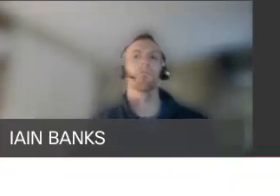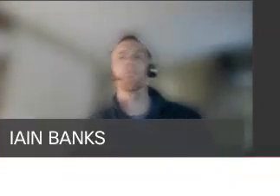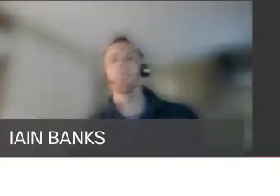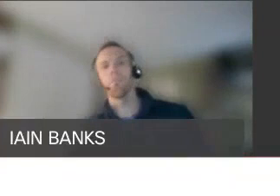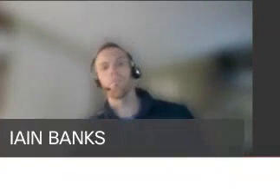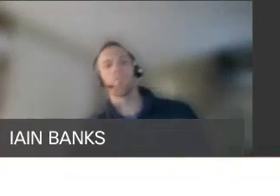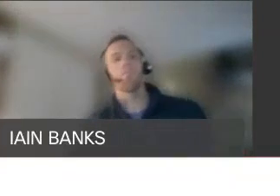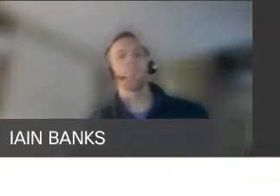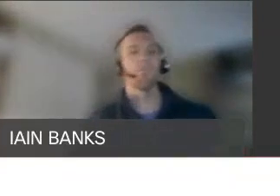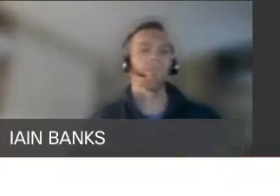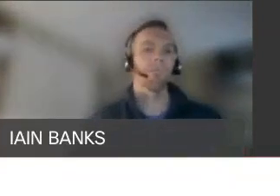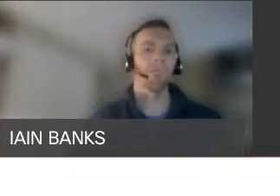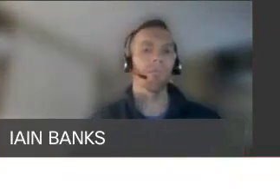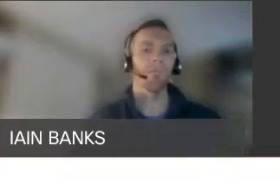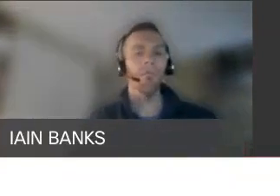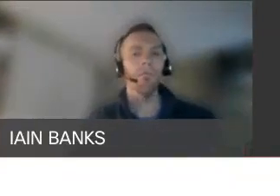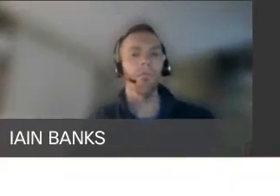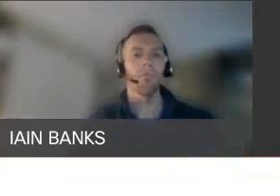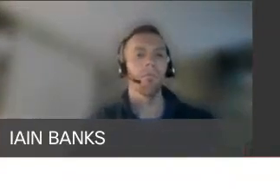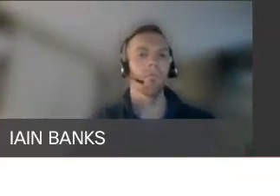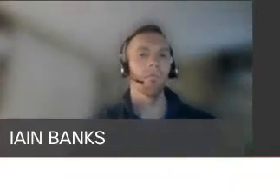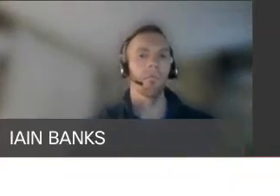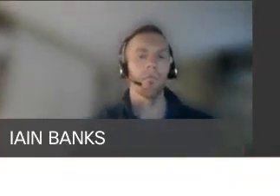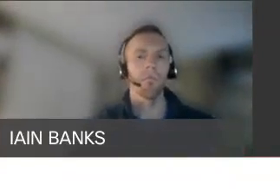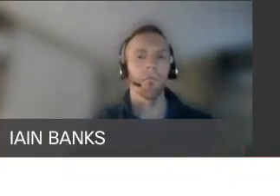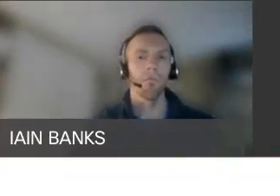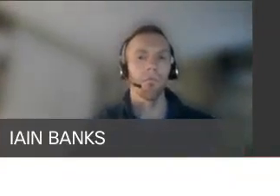Um, and we're just going to go through the controls if you want to.